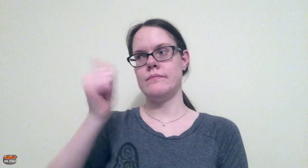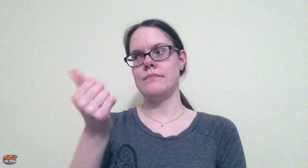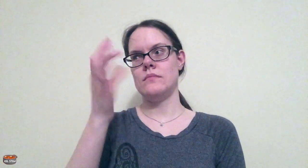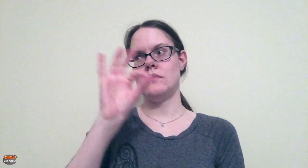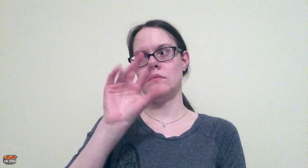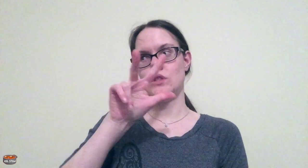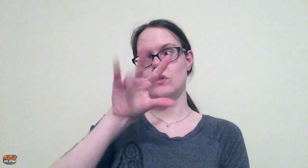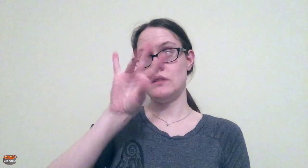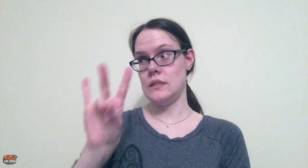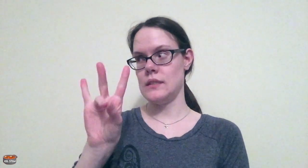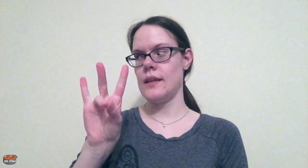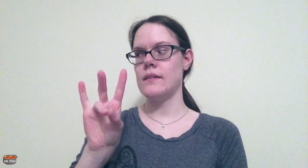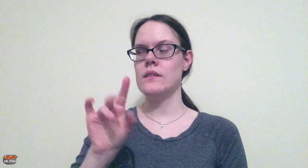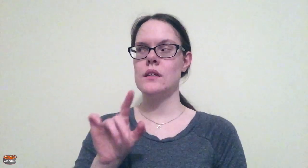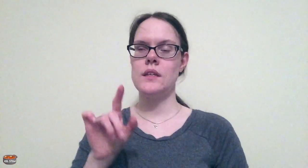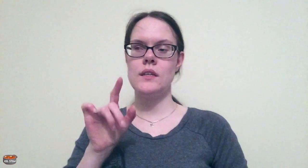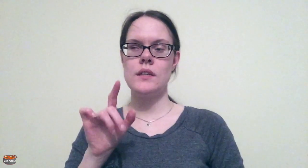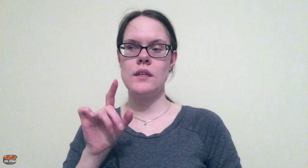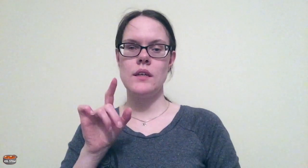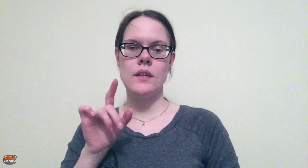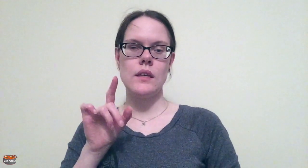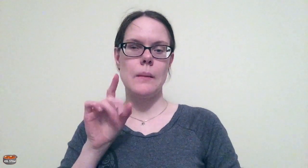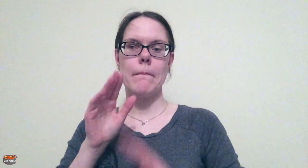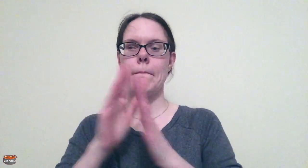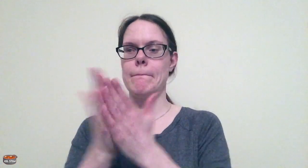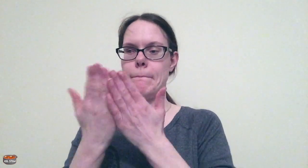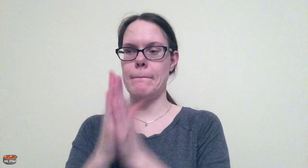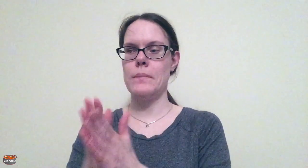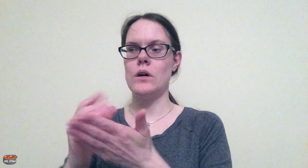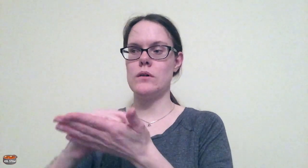1934 - 1947,